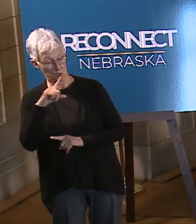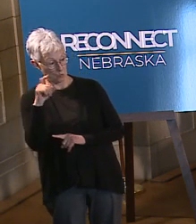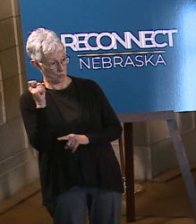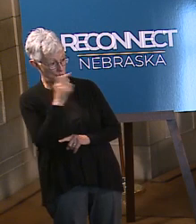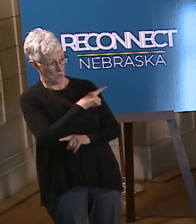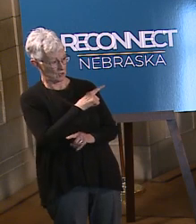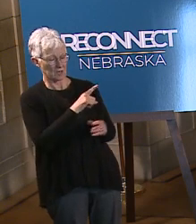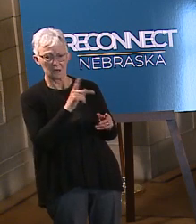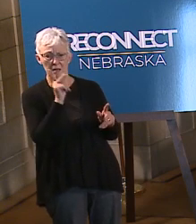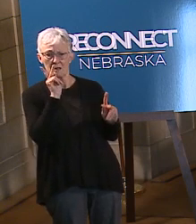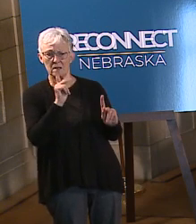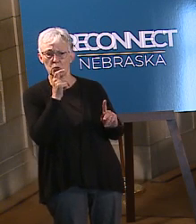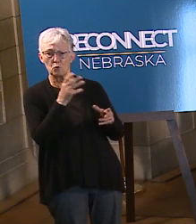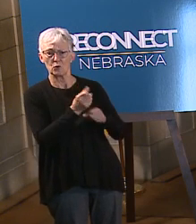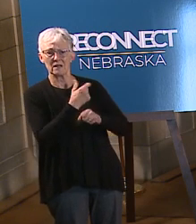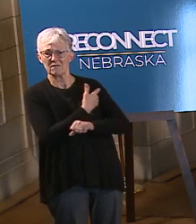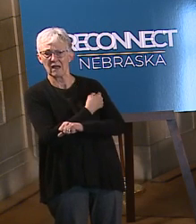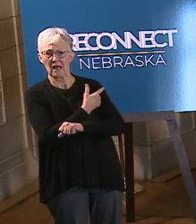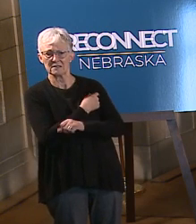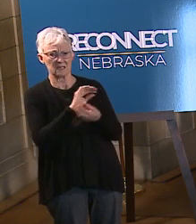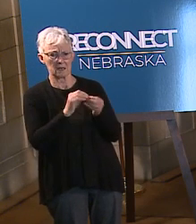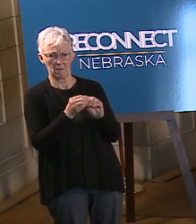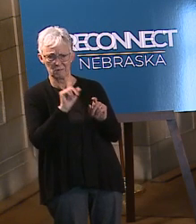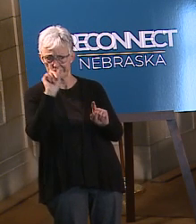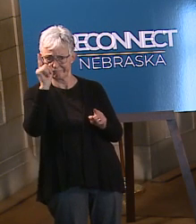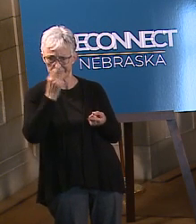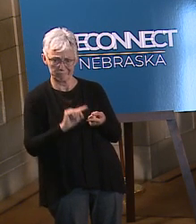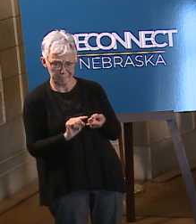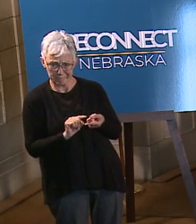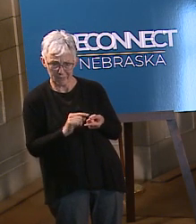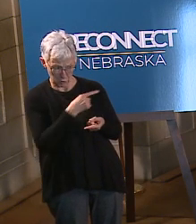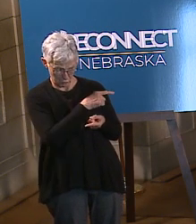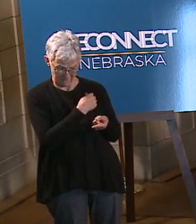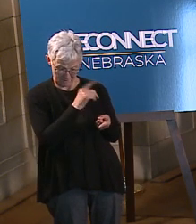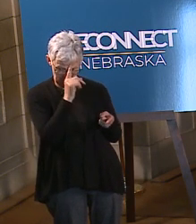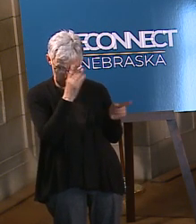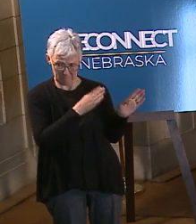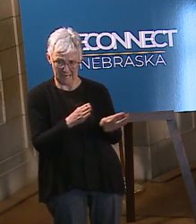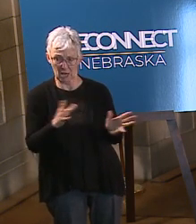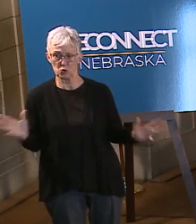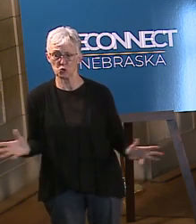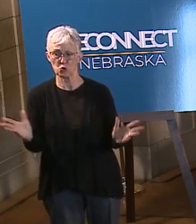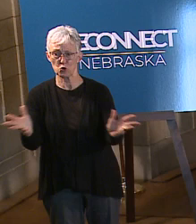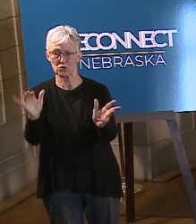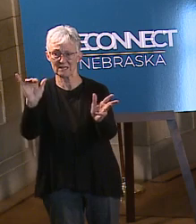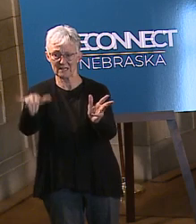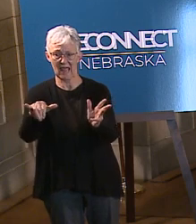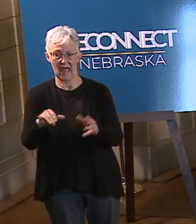ALSO THE PACE OF VACCINATIONS HAS SLOWED CONSIDERABLY IN THE STATE.